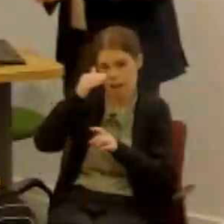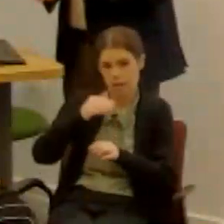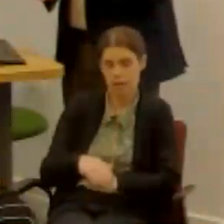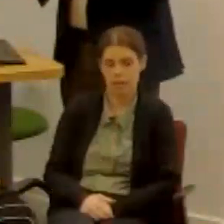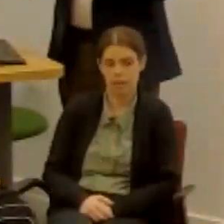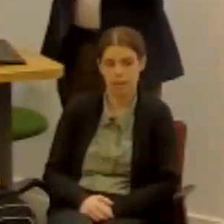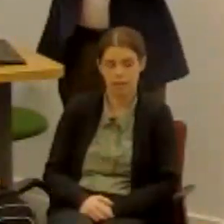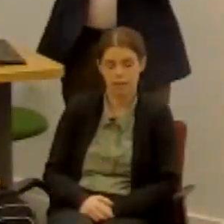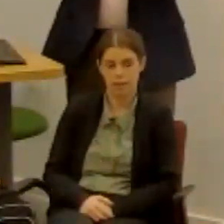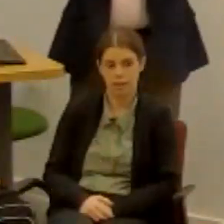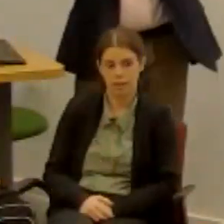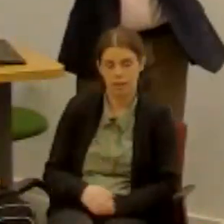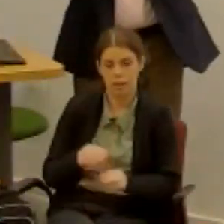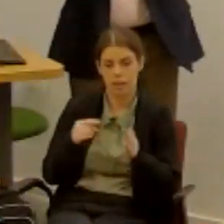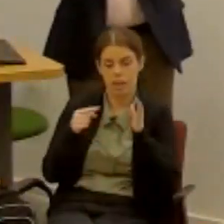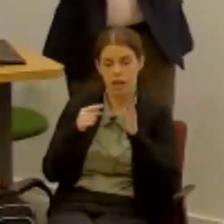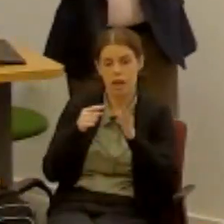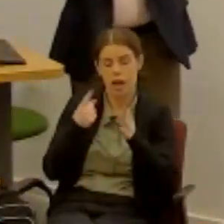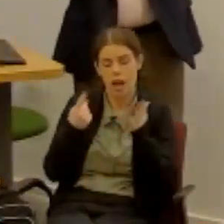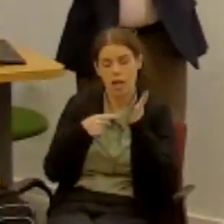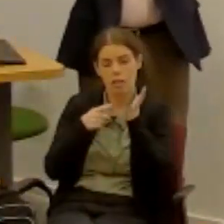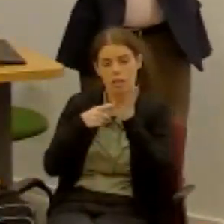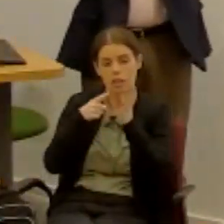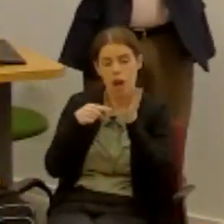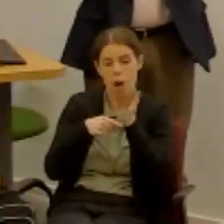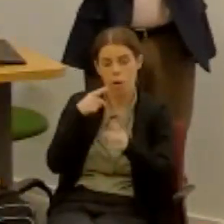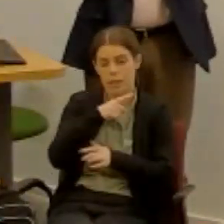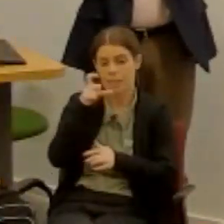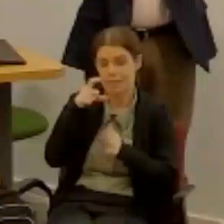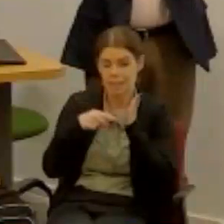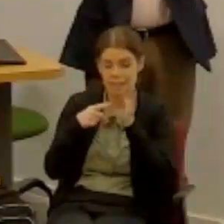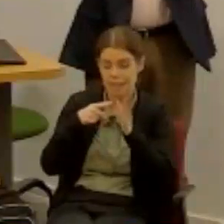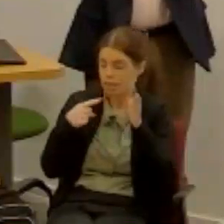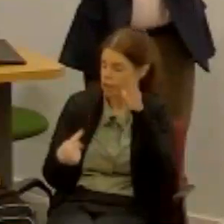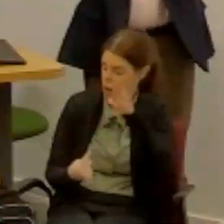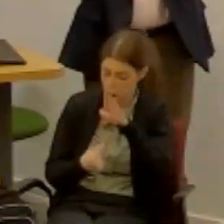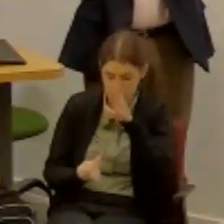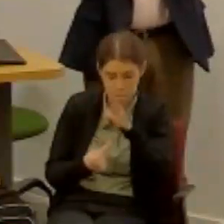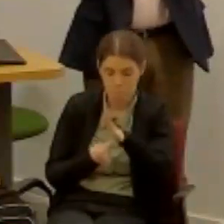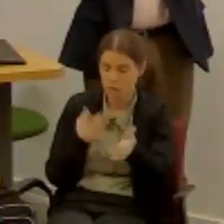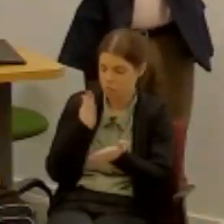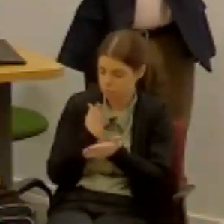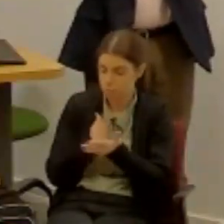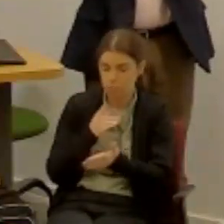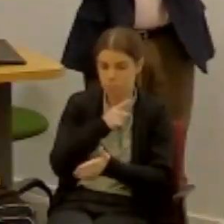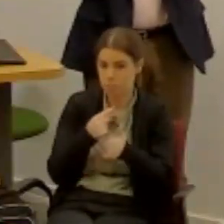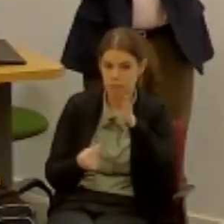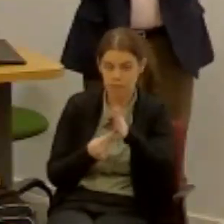This, this CTE is really important. Details is distinctive if you need to head injury.